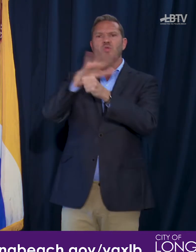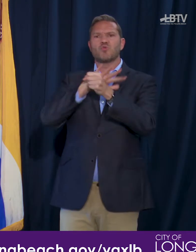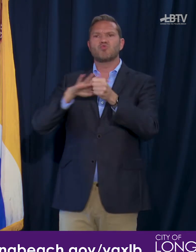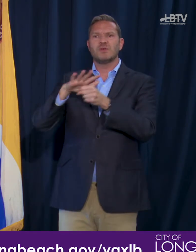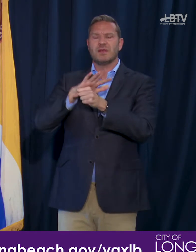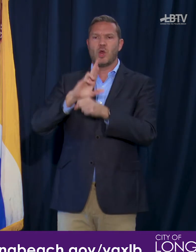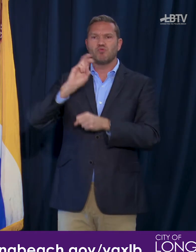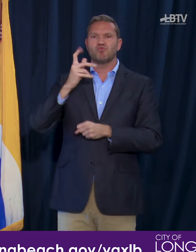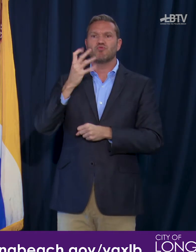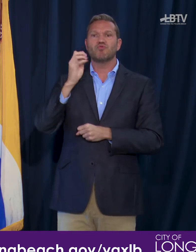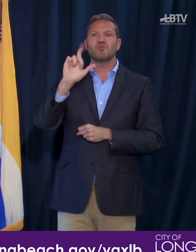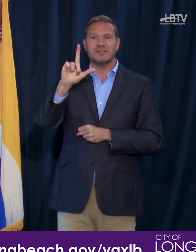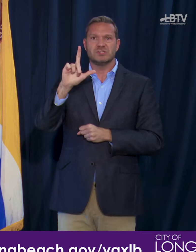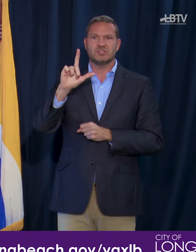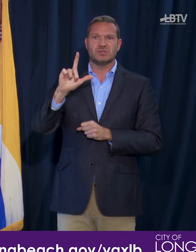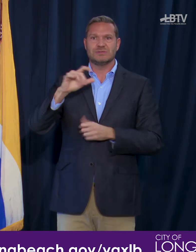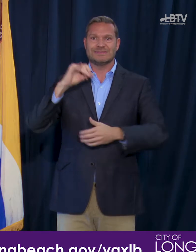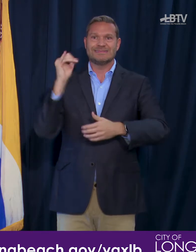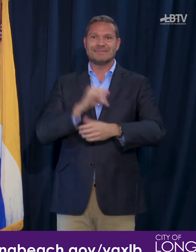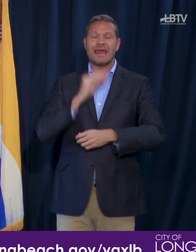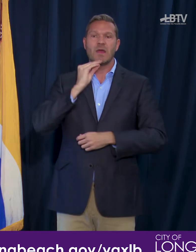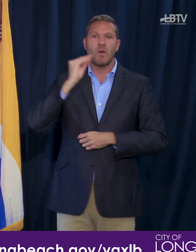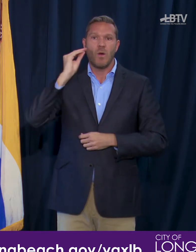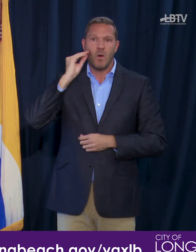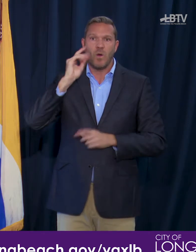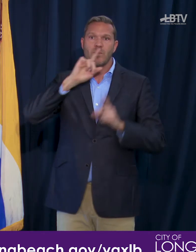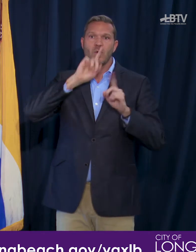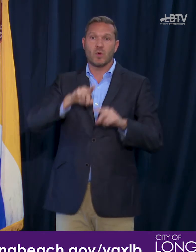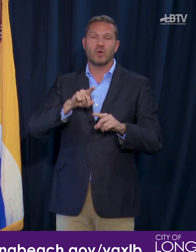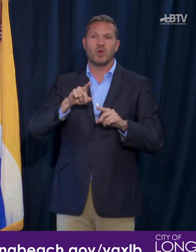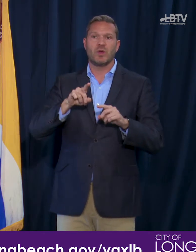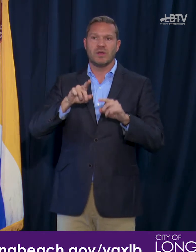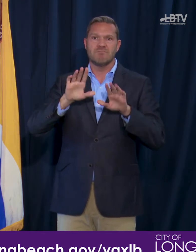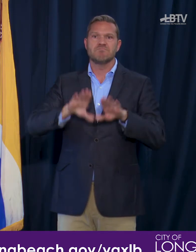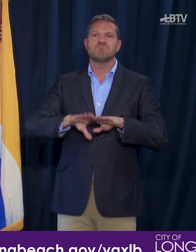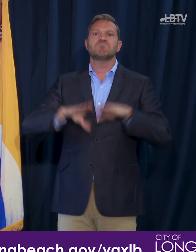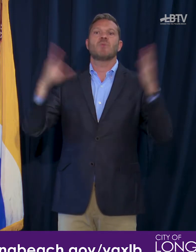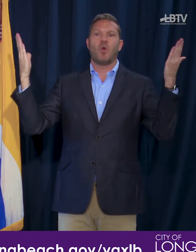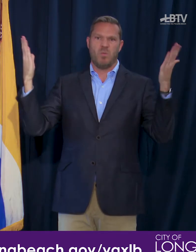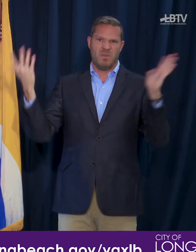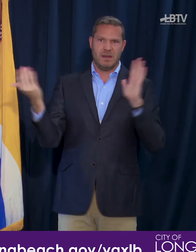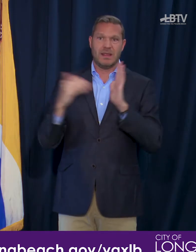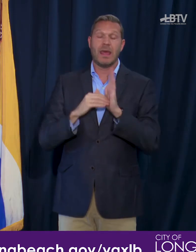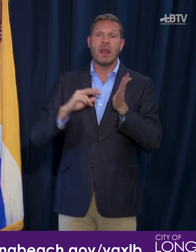This means that counties that return to their color system, which for us is purple and that